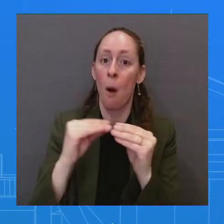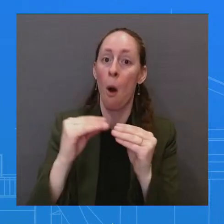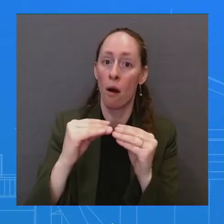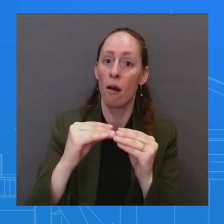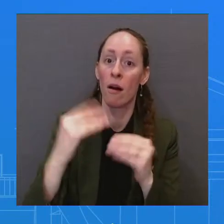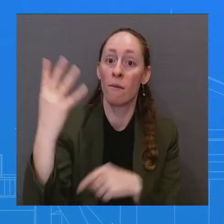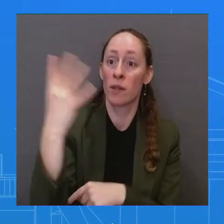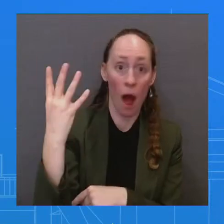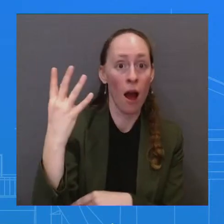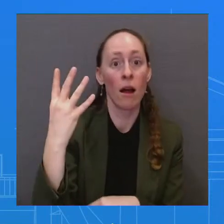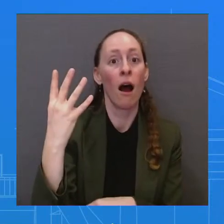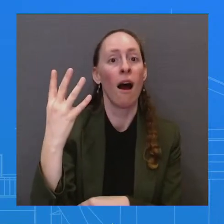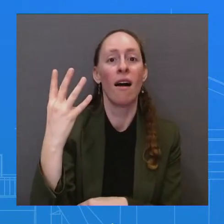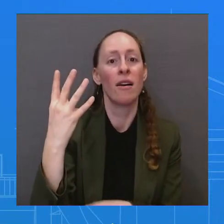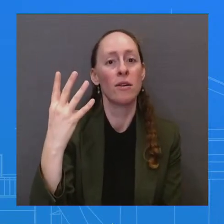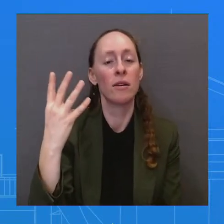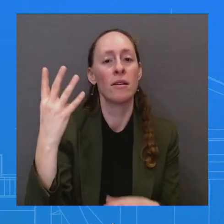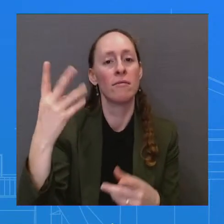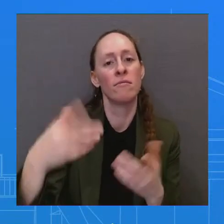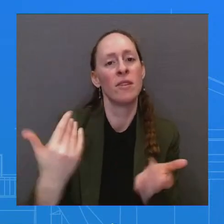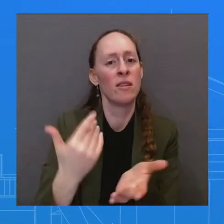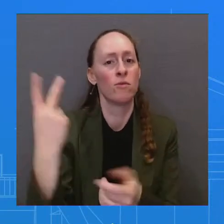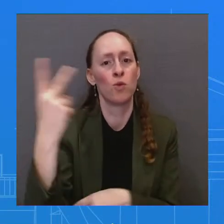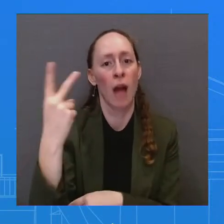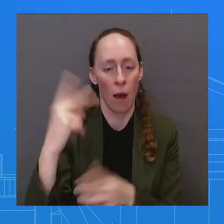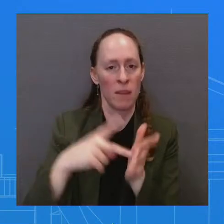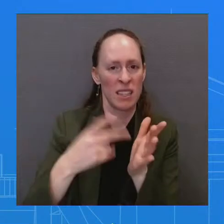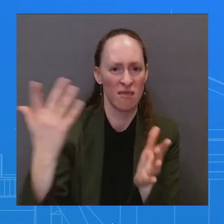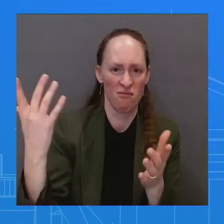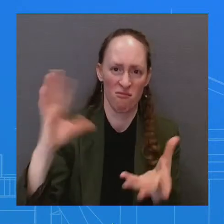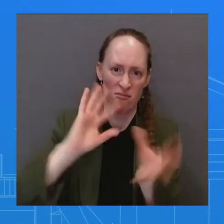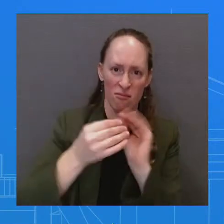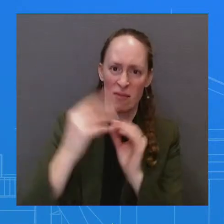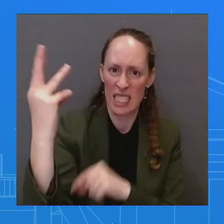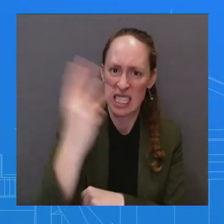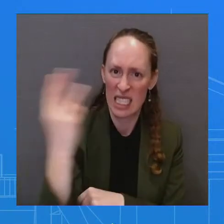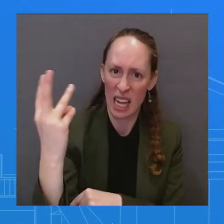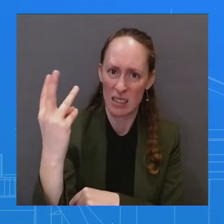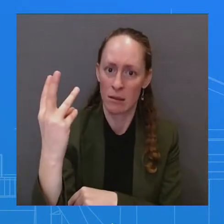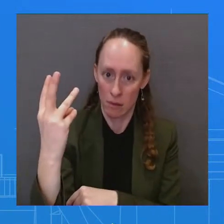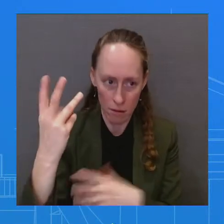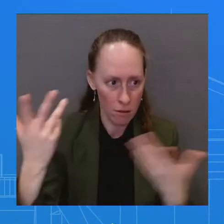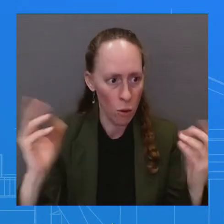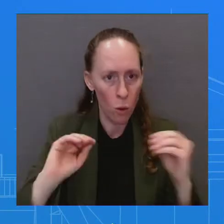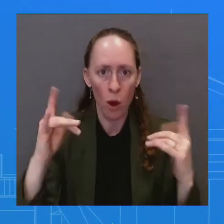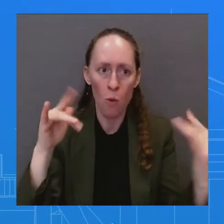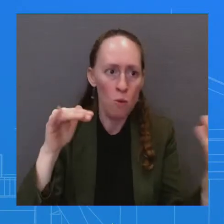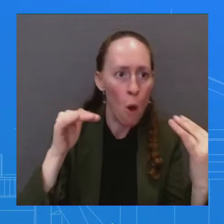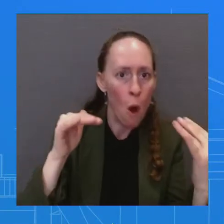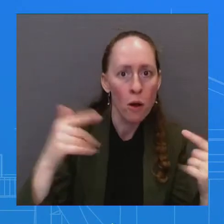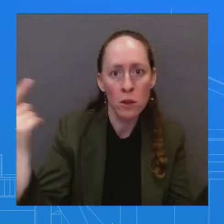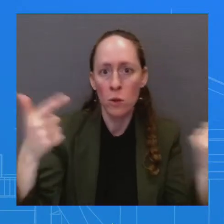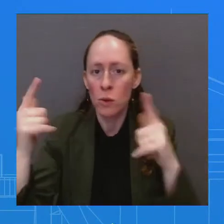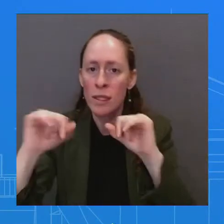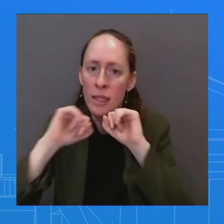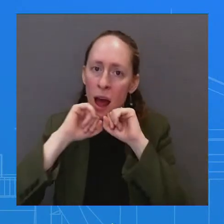together with a surge of humanitarian assistance. Now, in order to extend the pause, Hamas has committed to releasing another 20 women and children